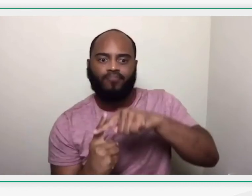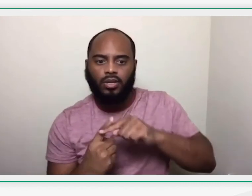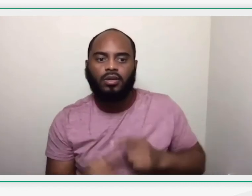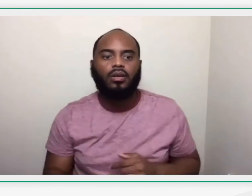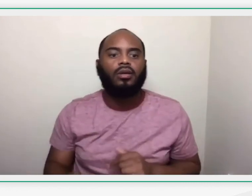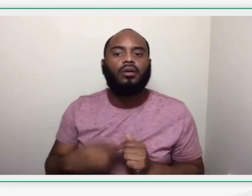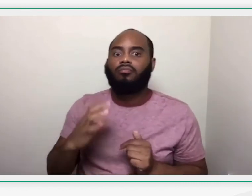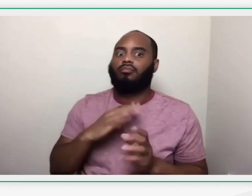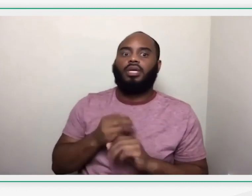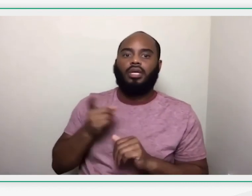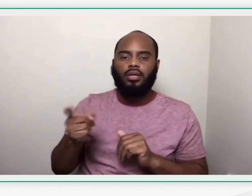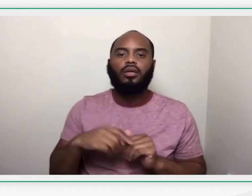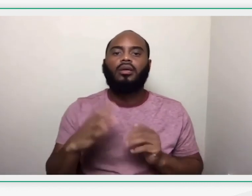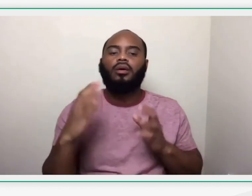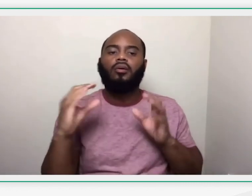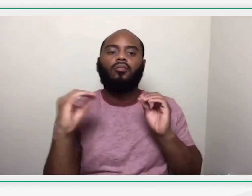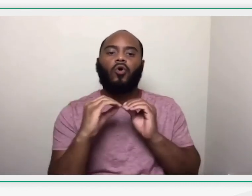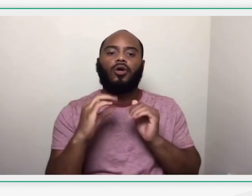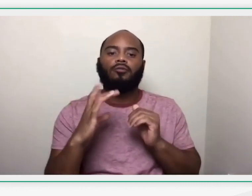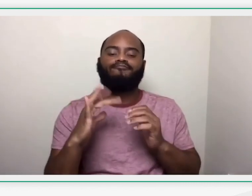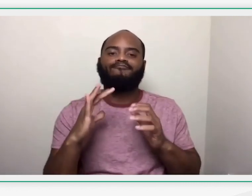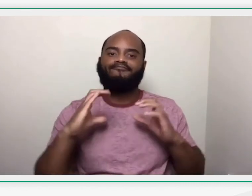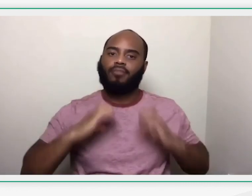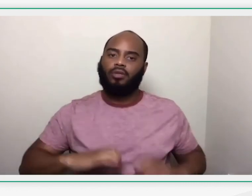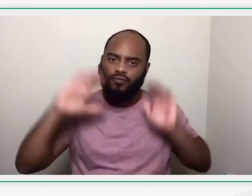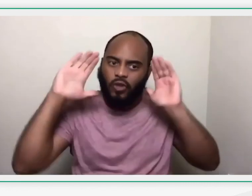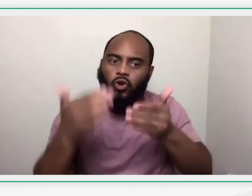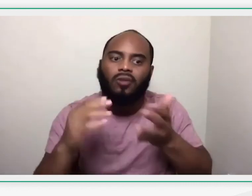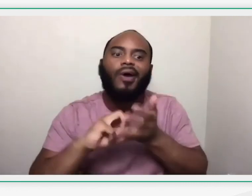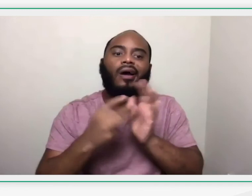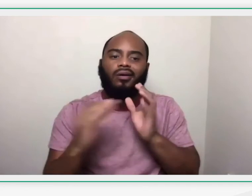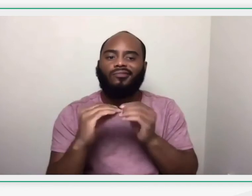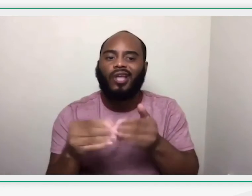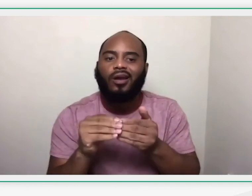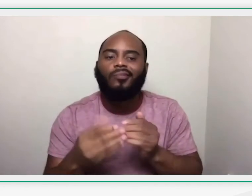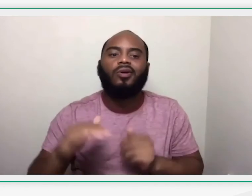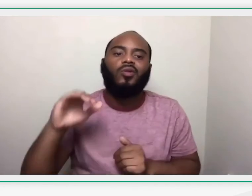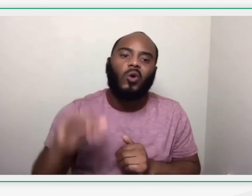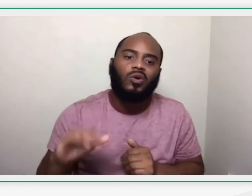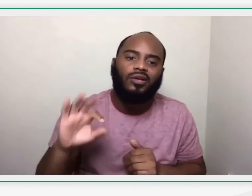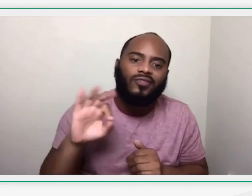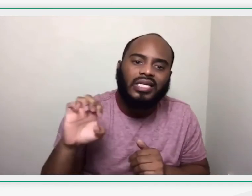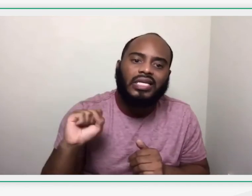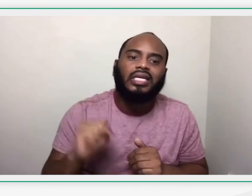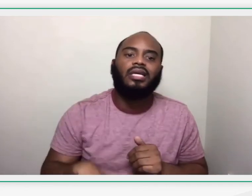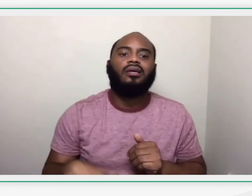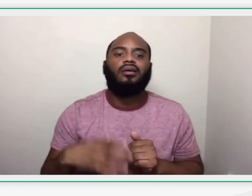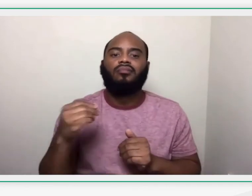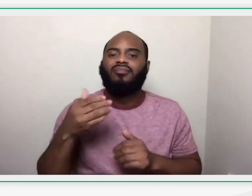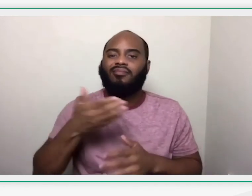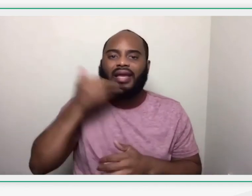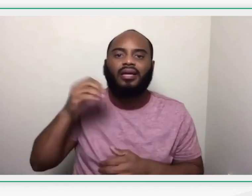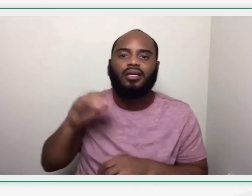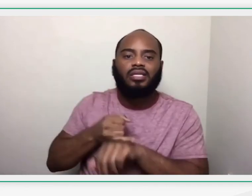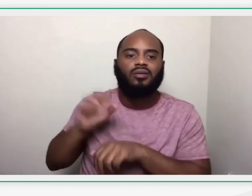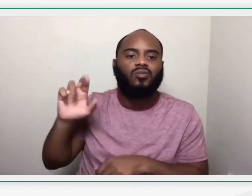Credit unions do have a lot of pros. They are more customer-focused, typically charge lower fees, and offer better interest rates.